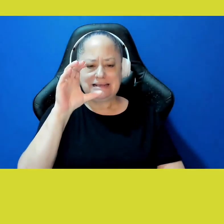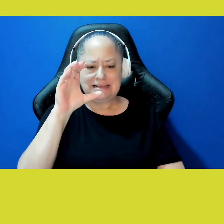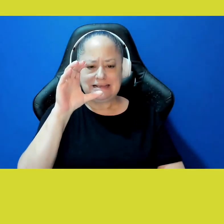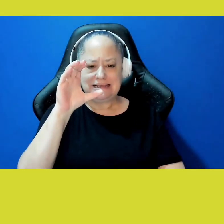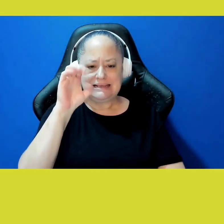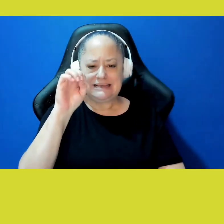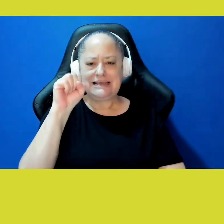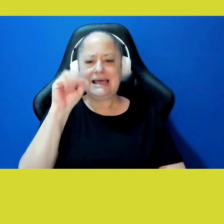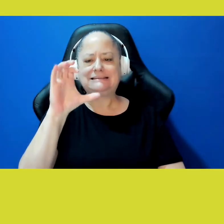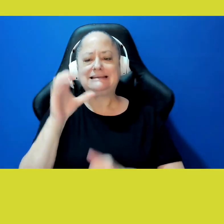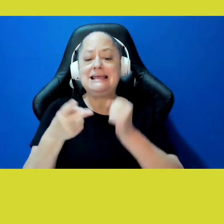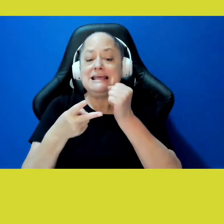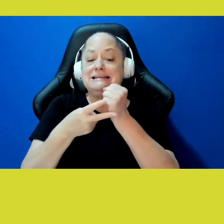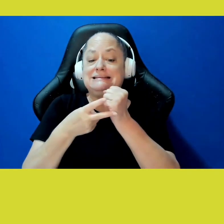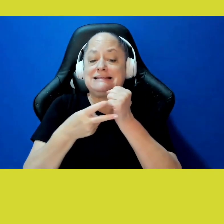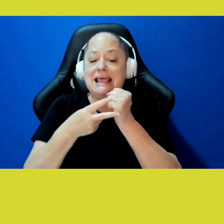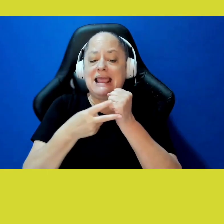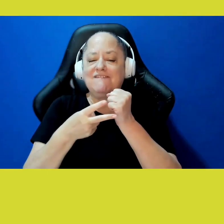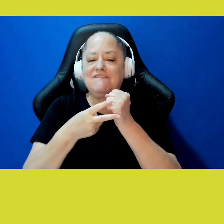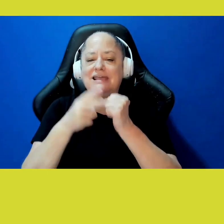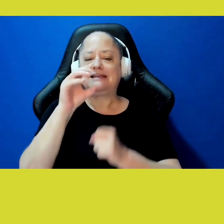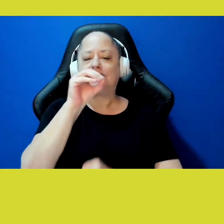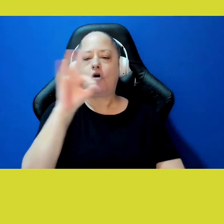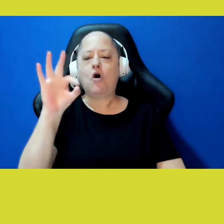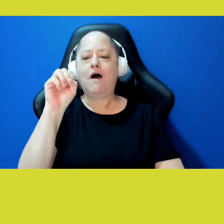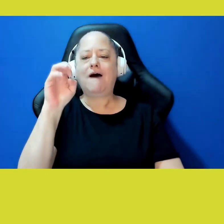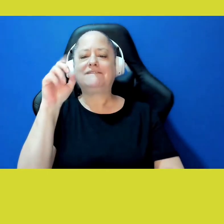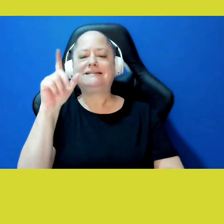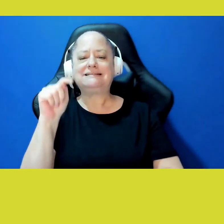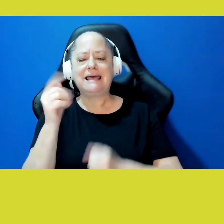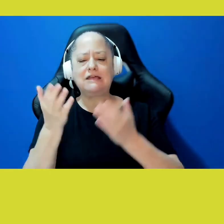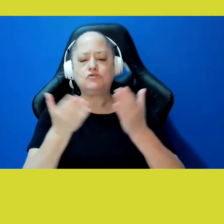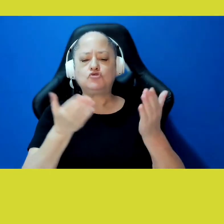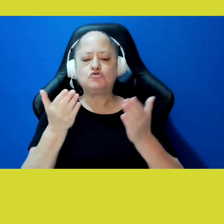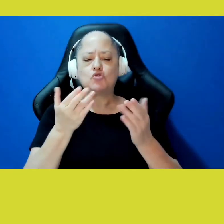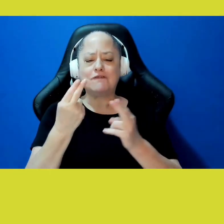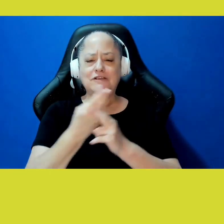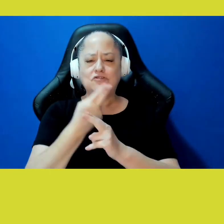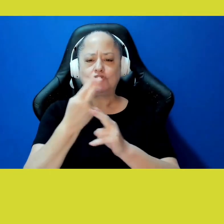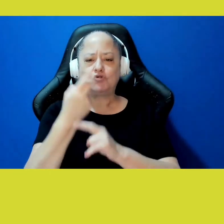The offset in service utilization for that small group